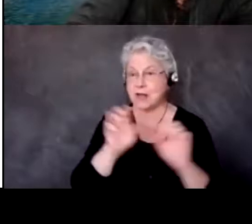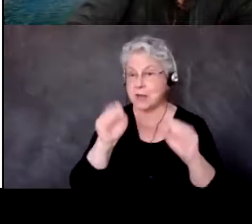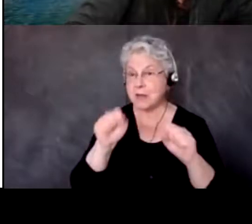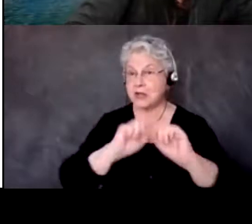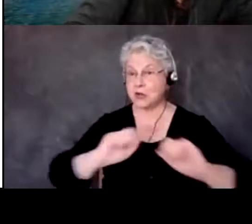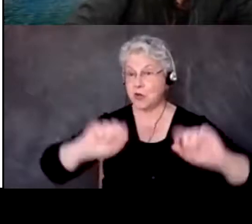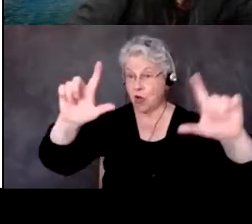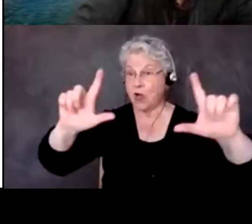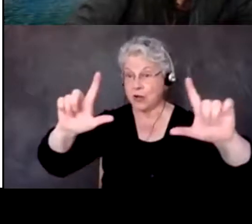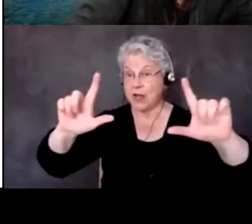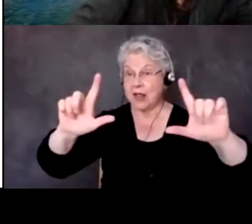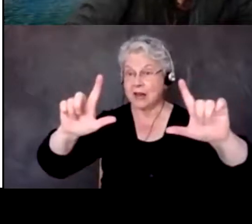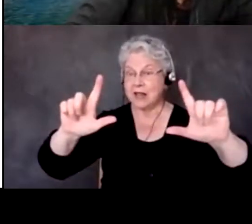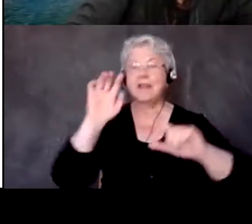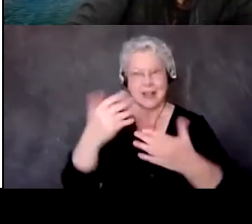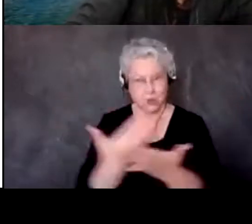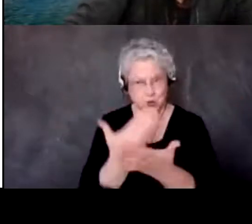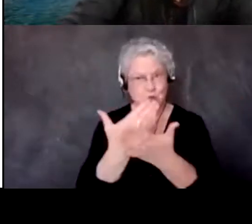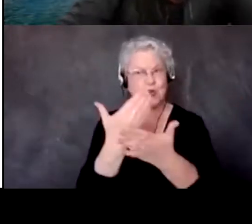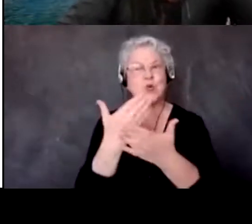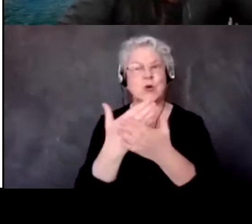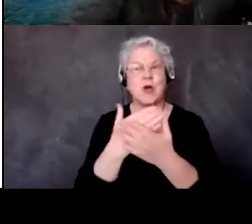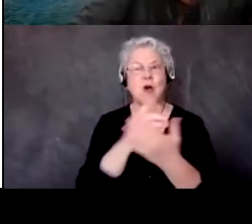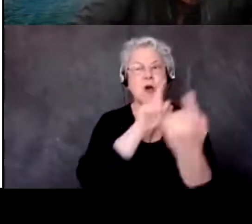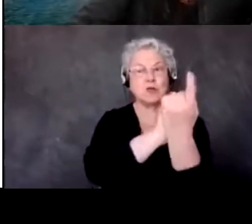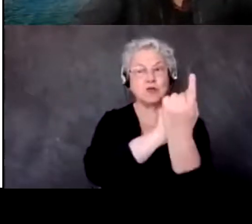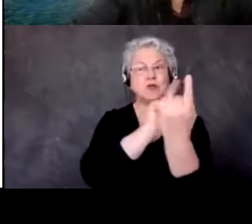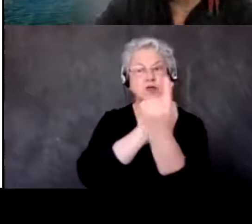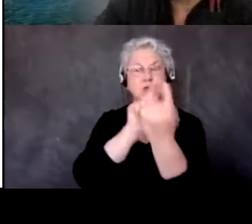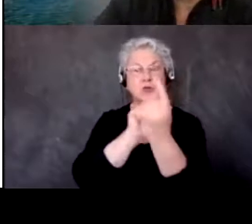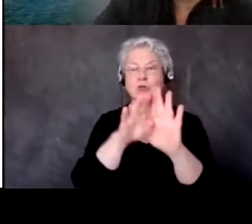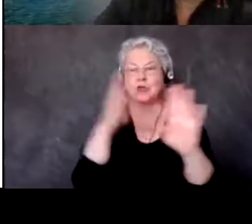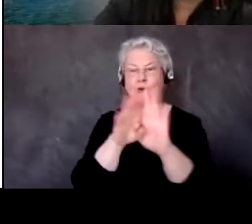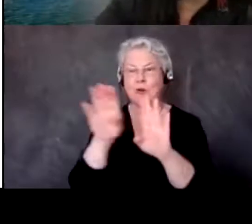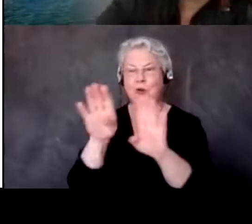so that's definitely new. Door-to-door activities is also something that's happened in